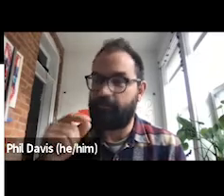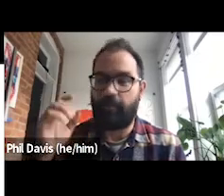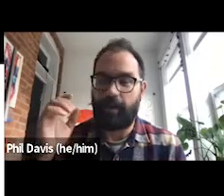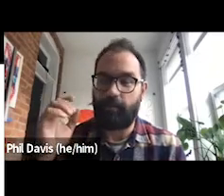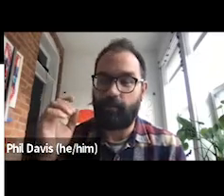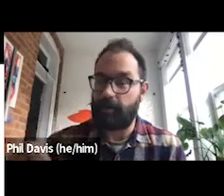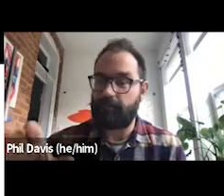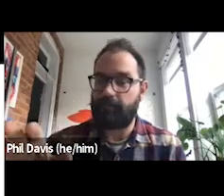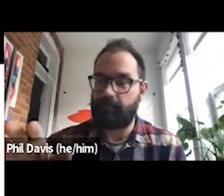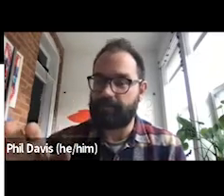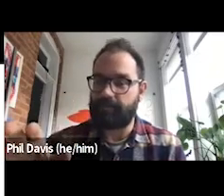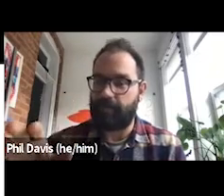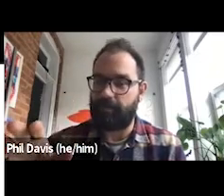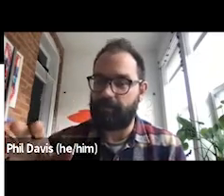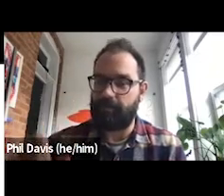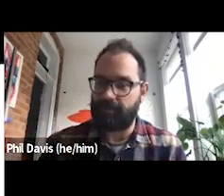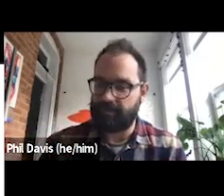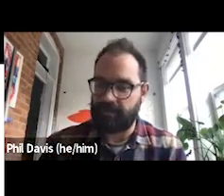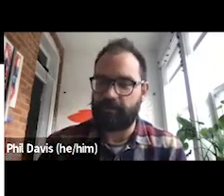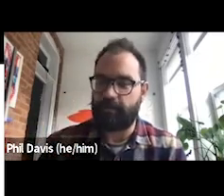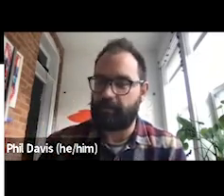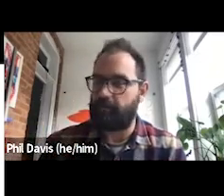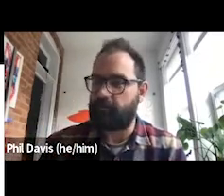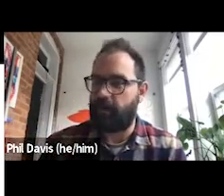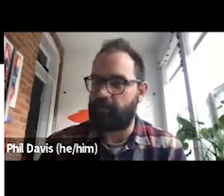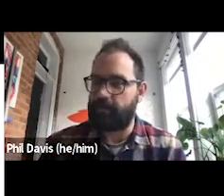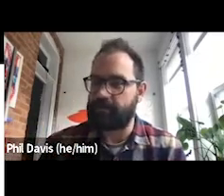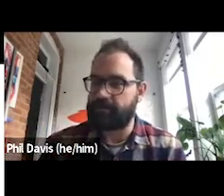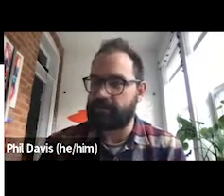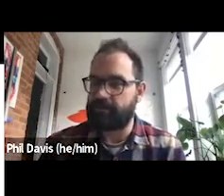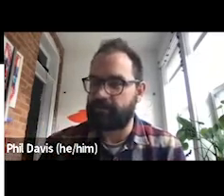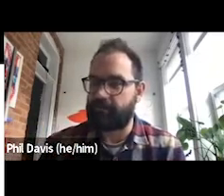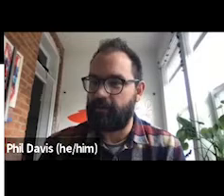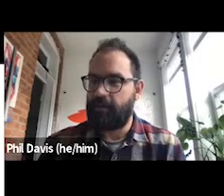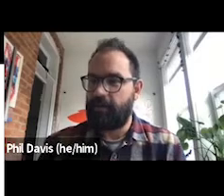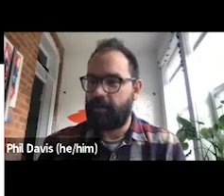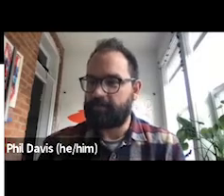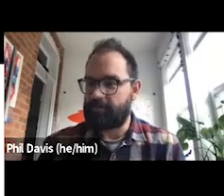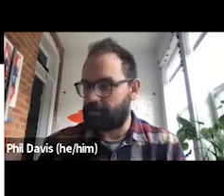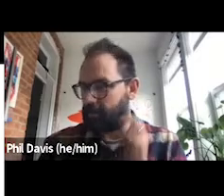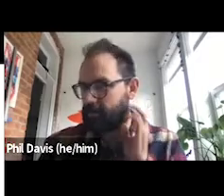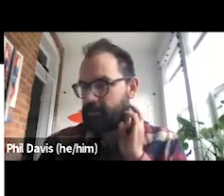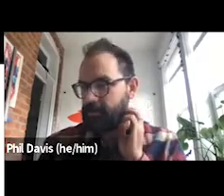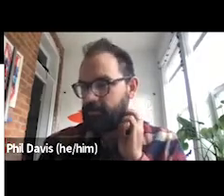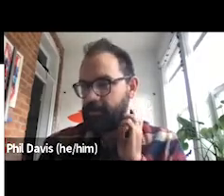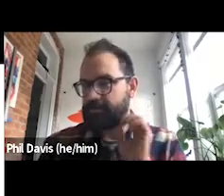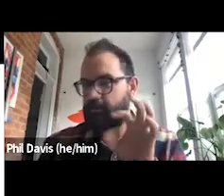And my wife Rachel Bone is the director of operations. Helping with a lot of the nitty gritty.